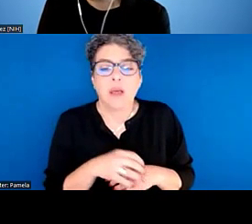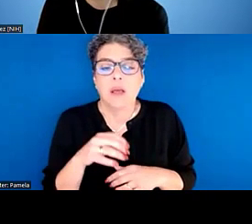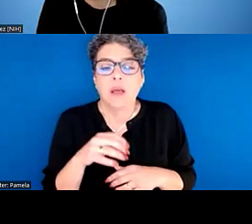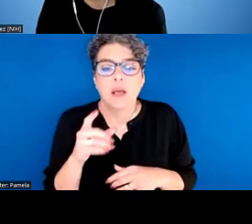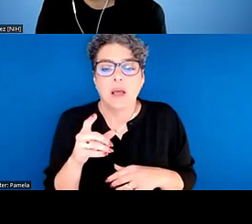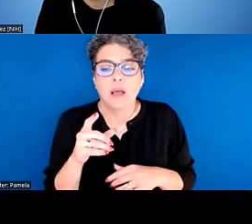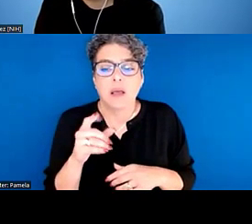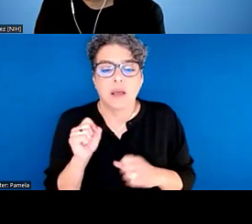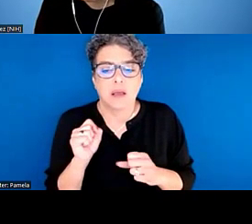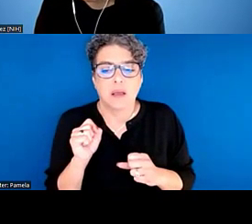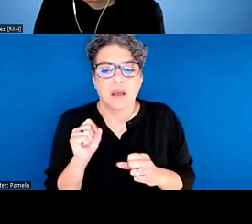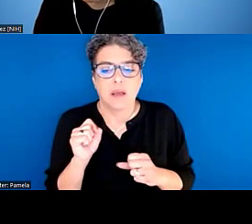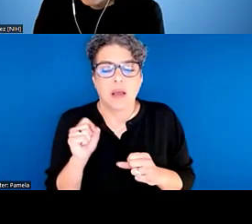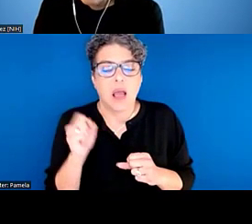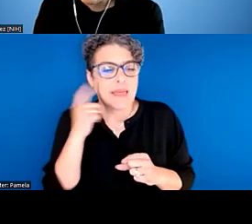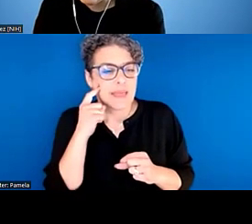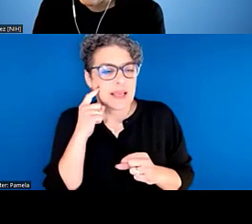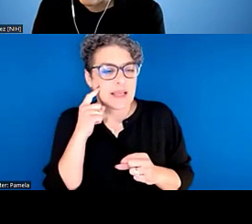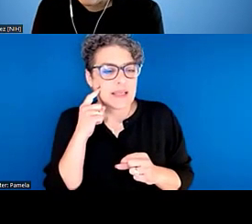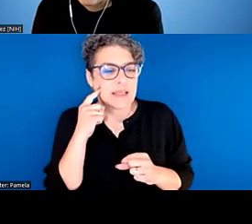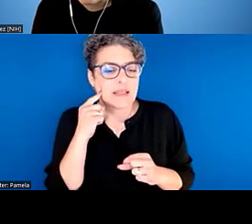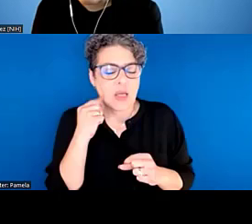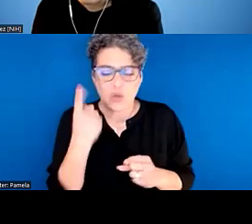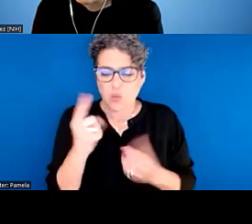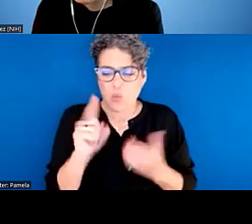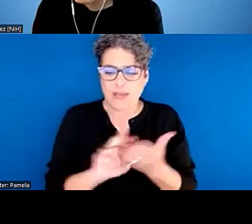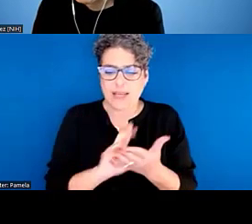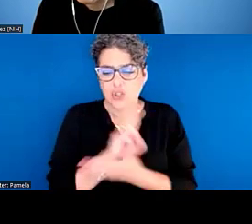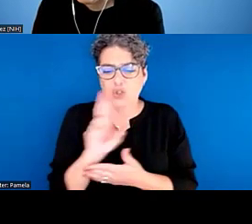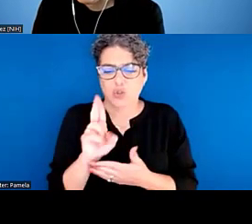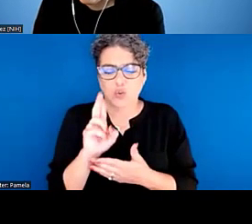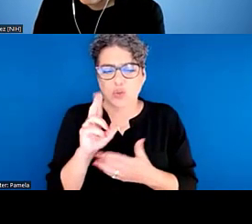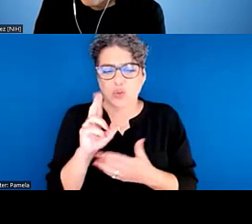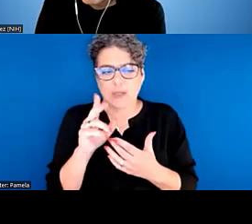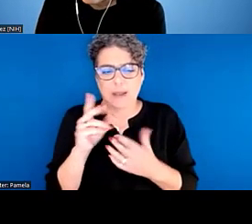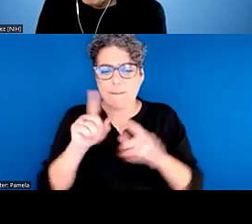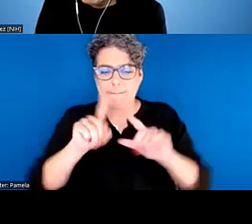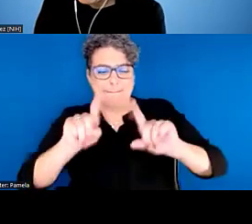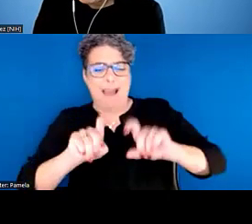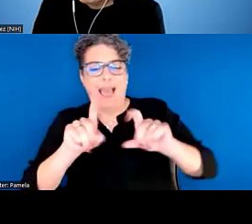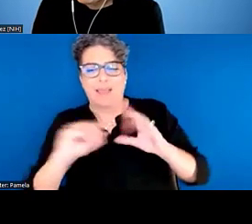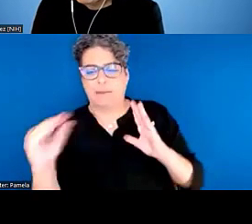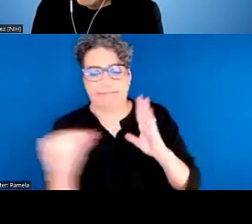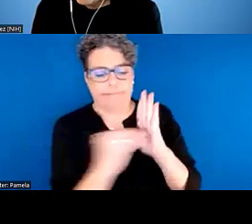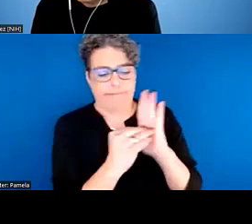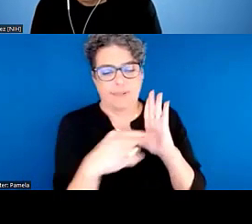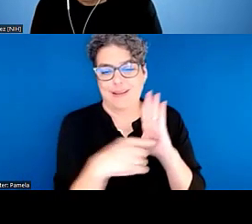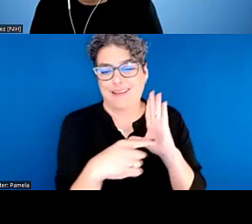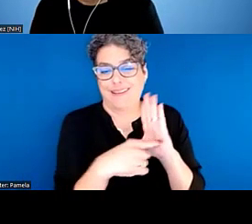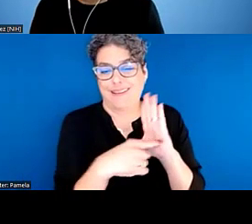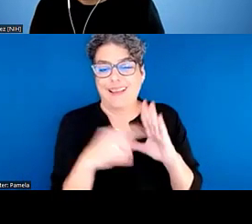I can think of that is piloting putting this into new contract, particularly for tenured individuals,